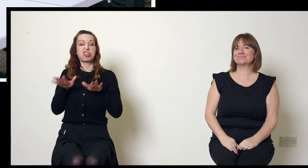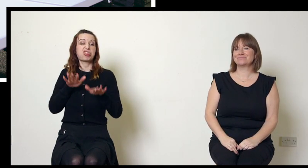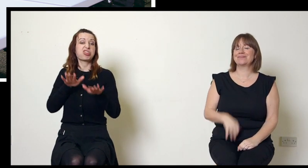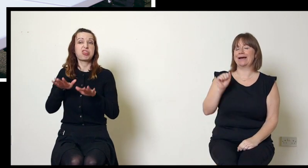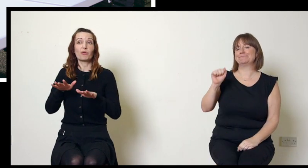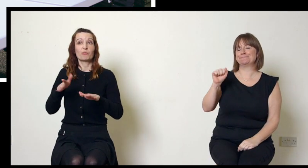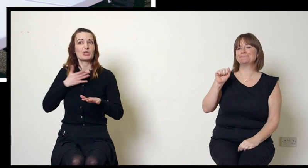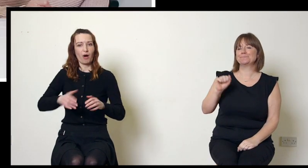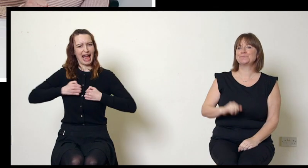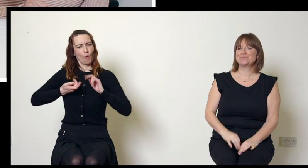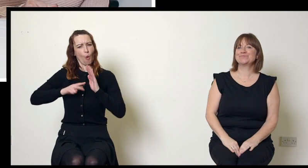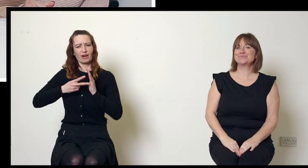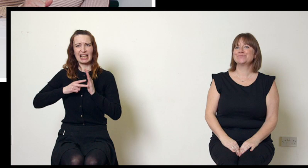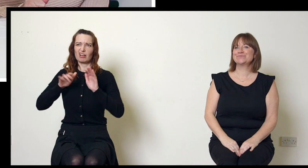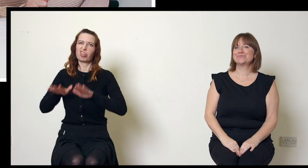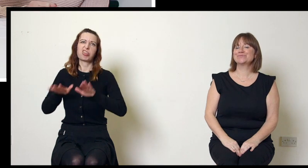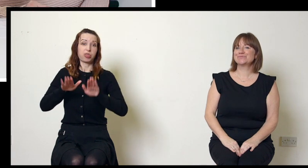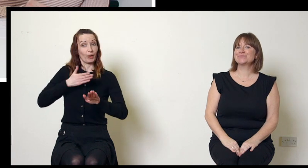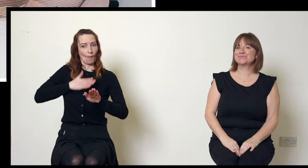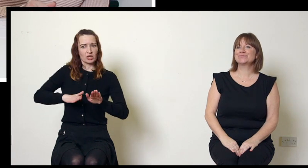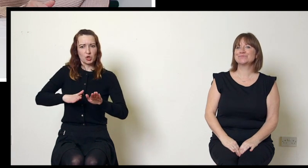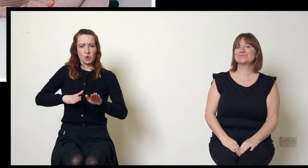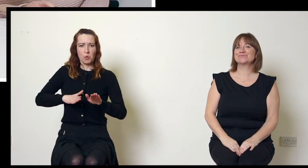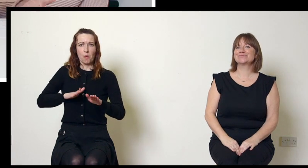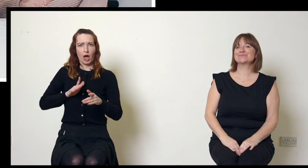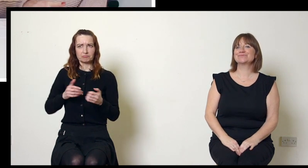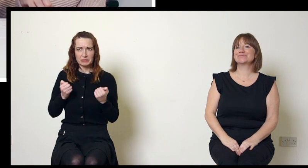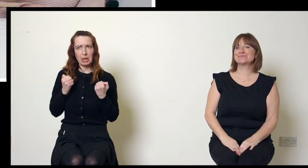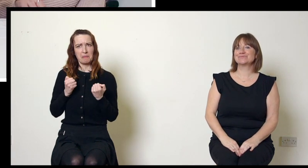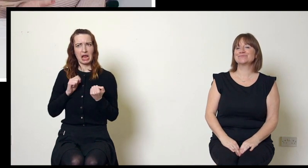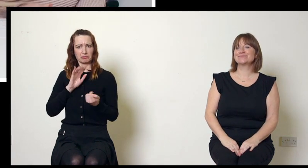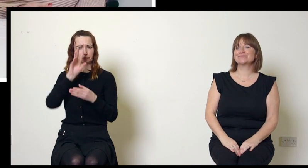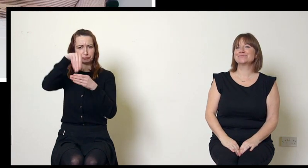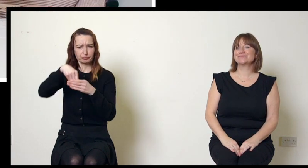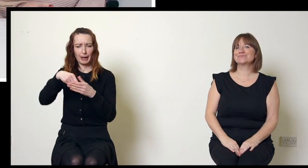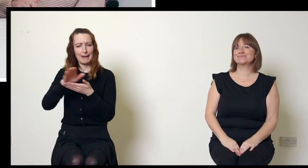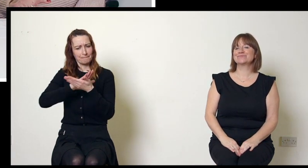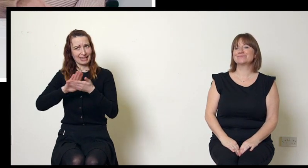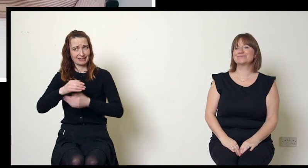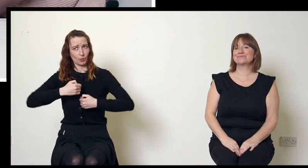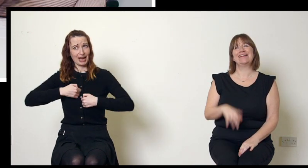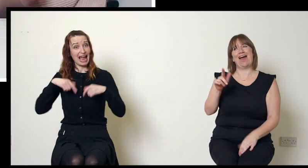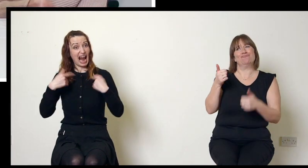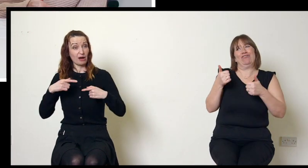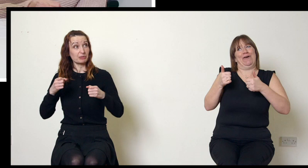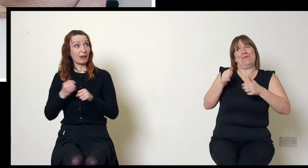but actually we’re gonna fully commit to this and that does take time. And that allowed us then… to do a really good budget. Exactly.